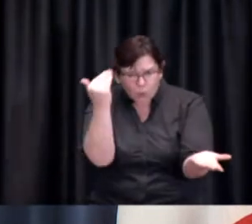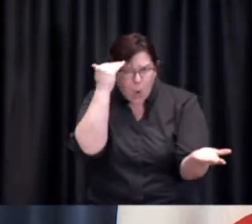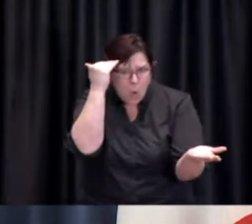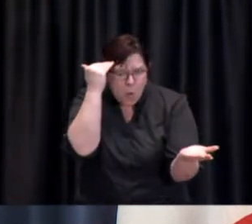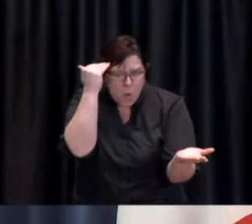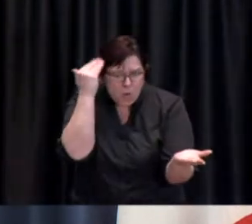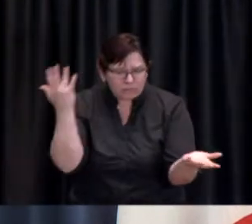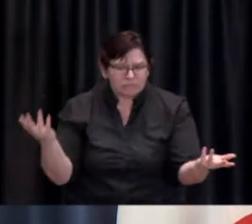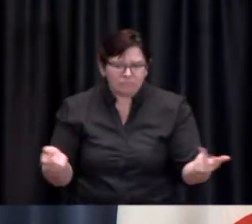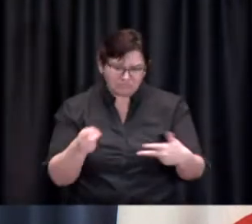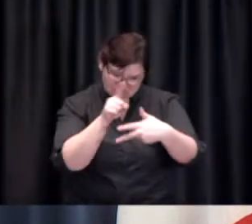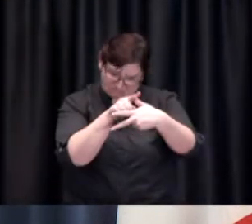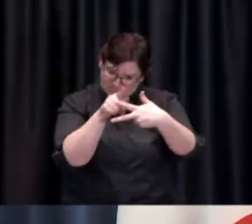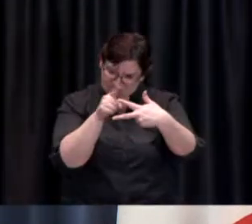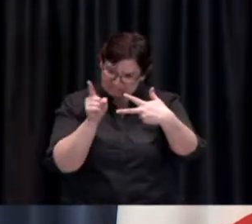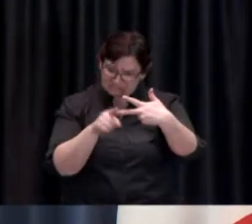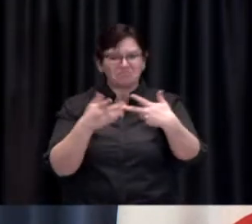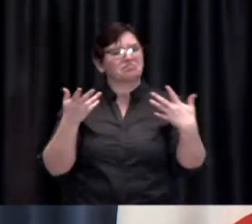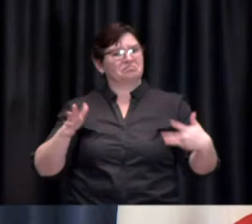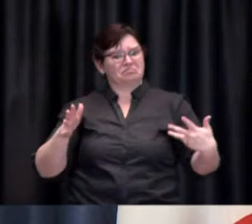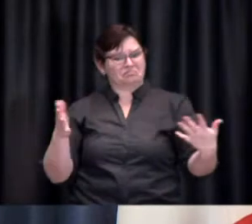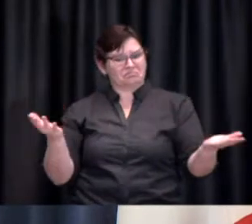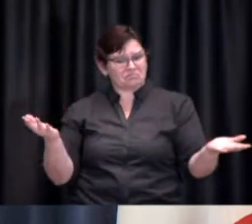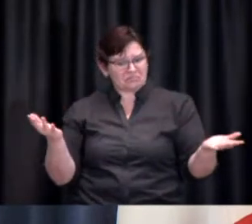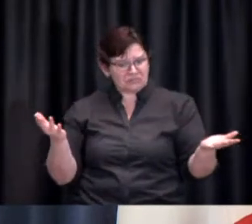I want to say when I'm outside